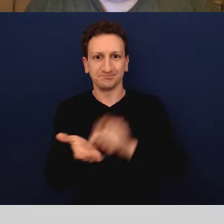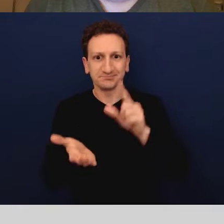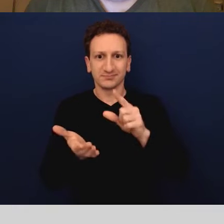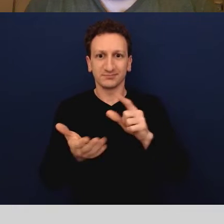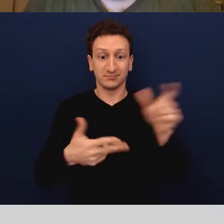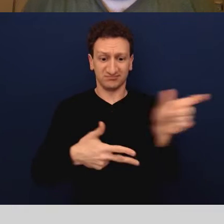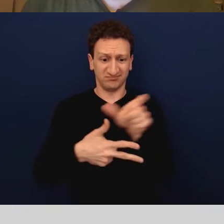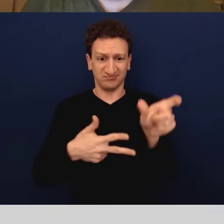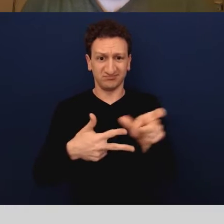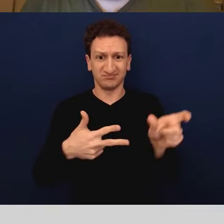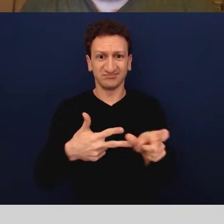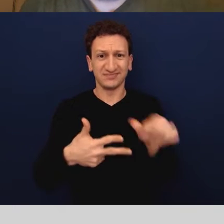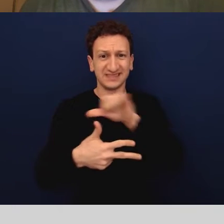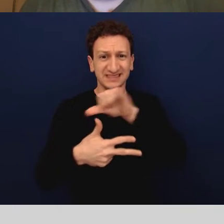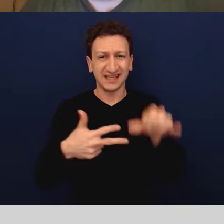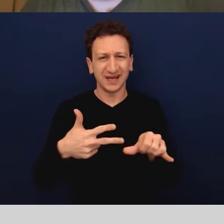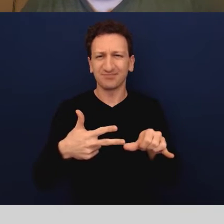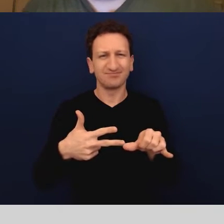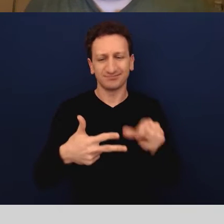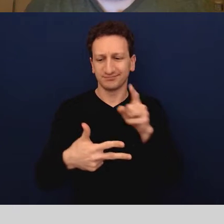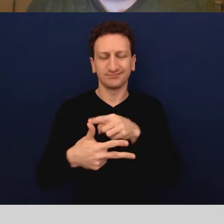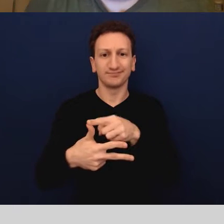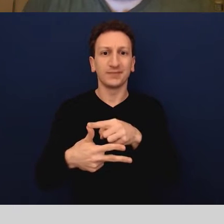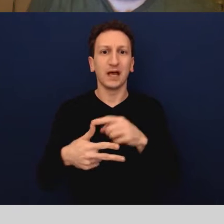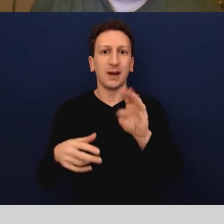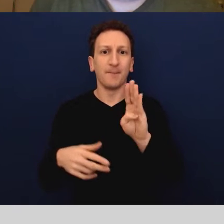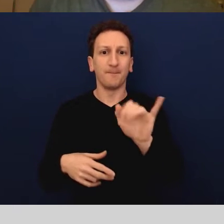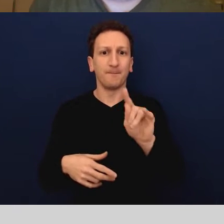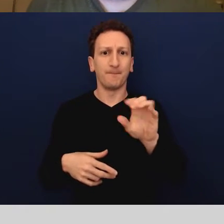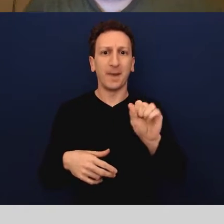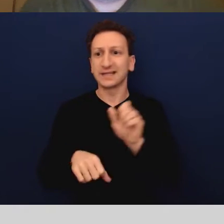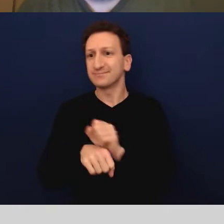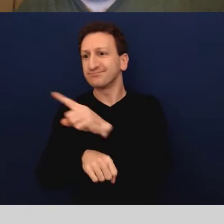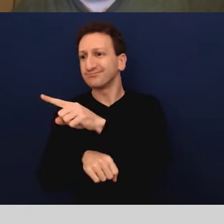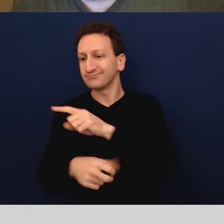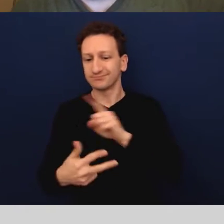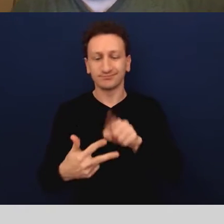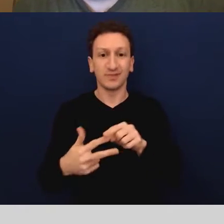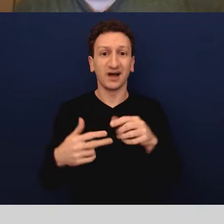Right, one sends the bites across the different computer. One saves them to the file system once put him in the memory buffer,